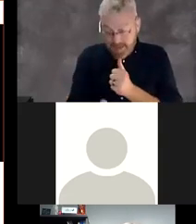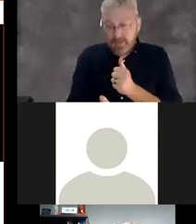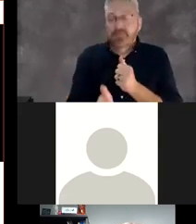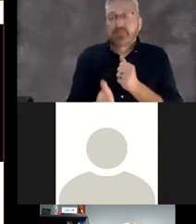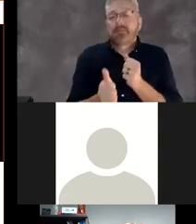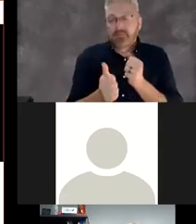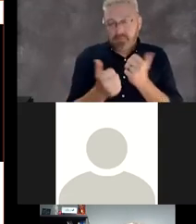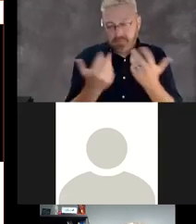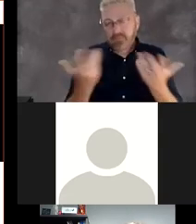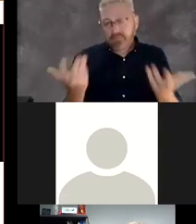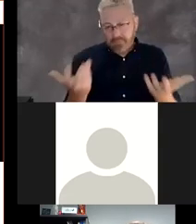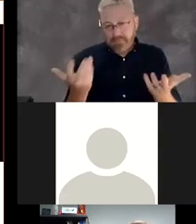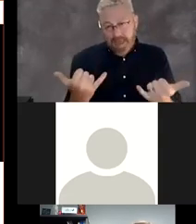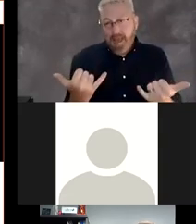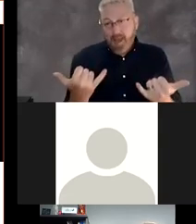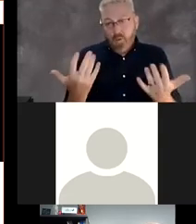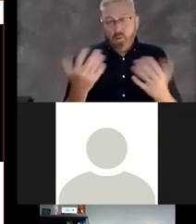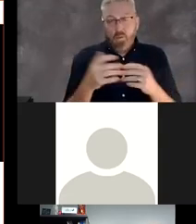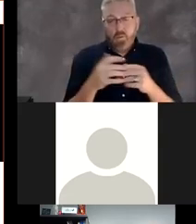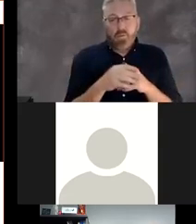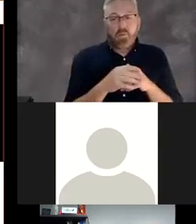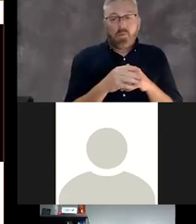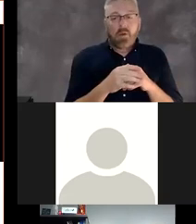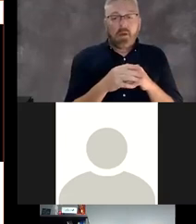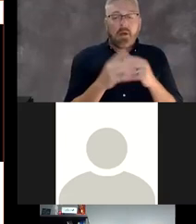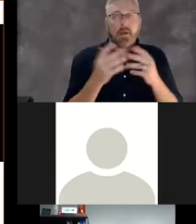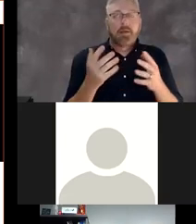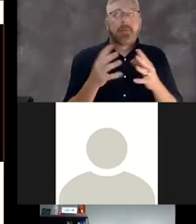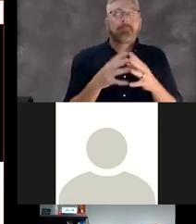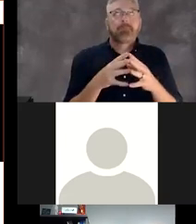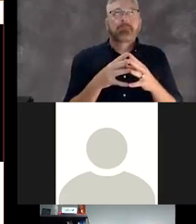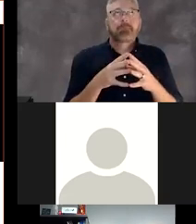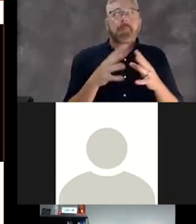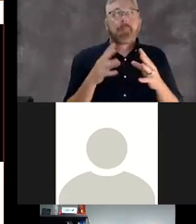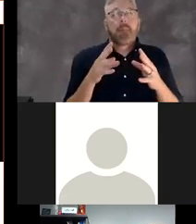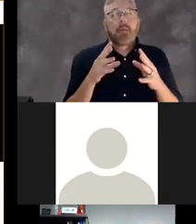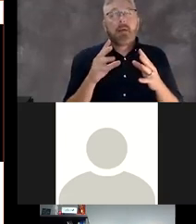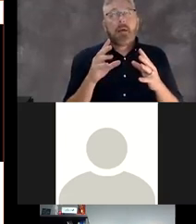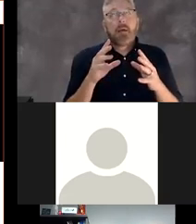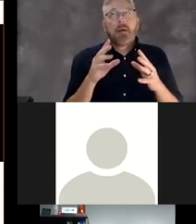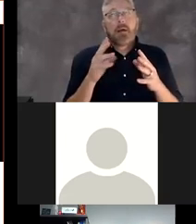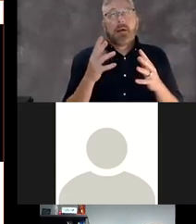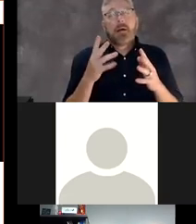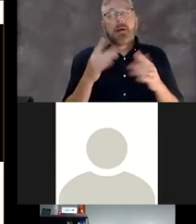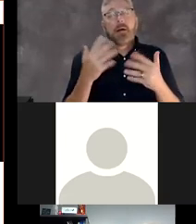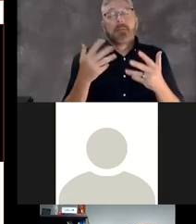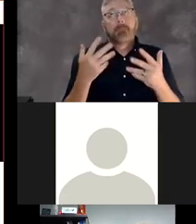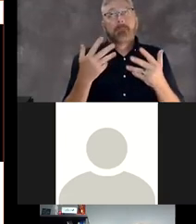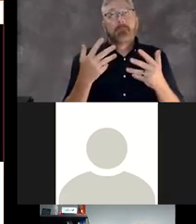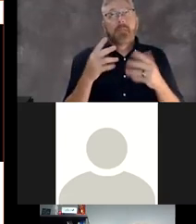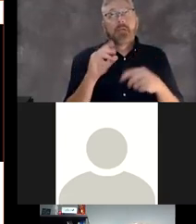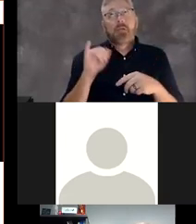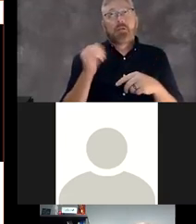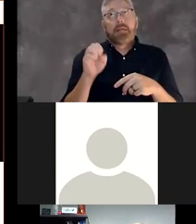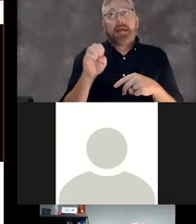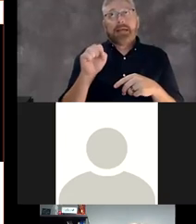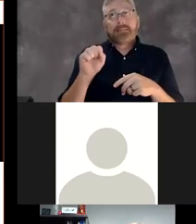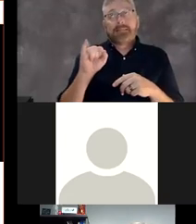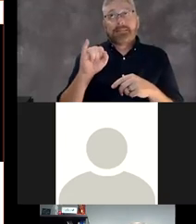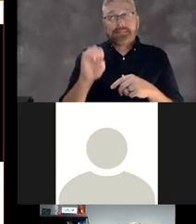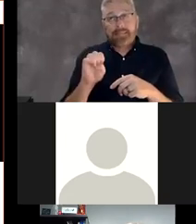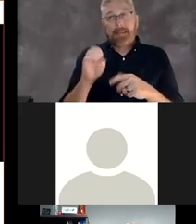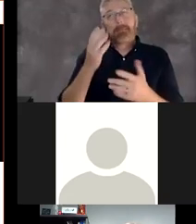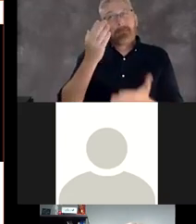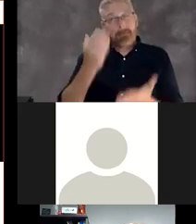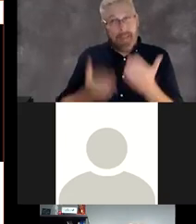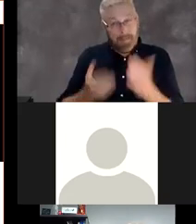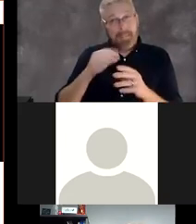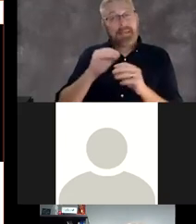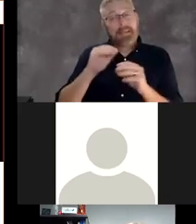HAS BEEN PASSED NOW, JESSE MIGHT BE IN A LITTLE BIT OF TROUBLE.